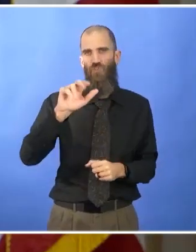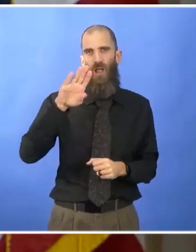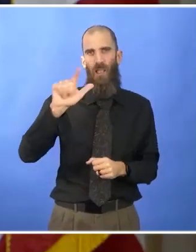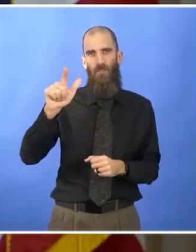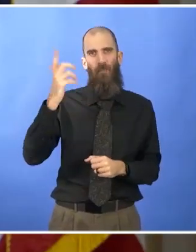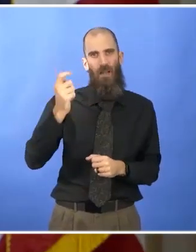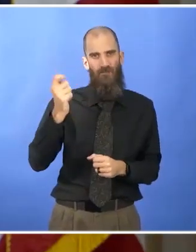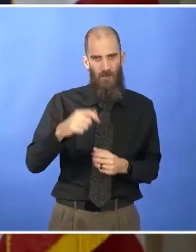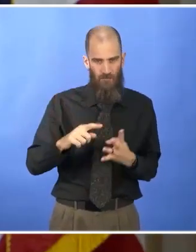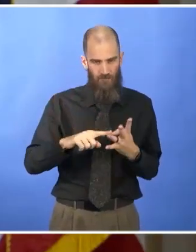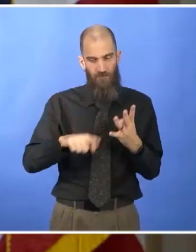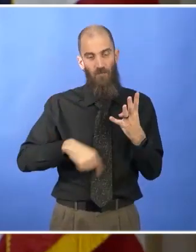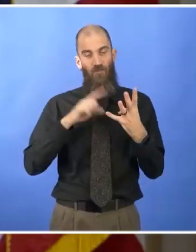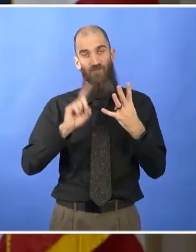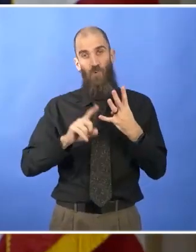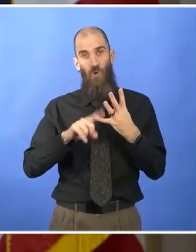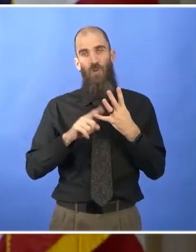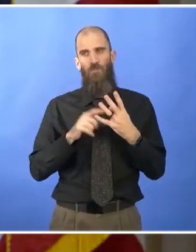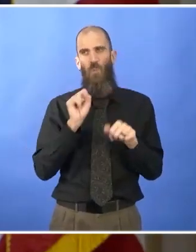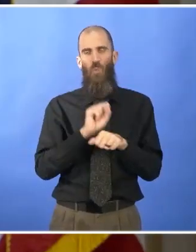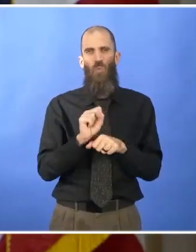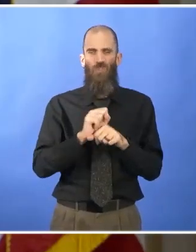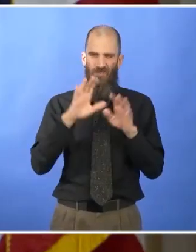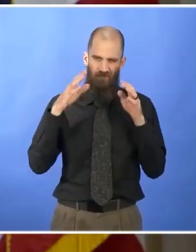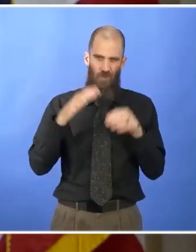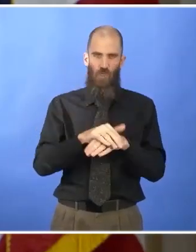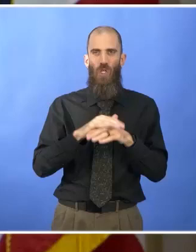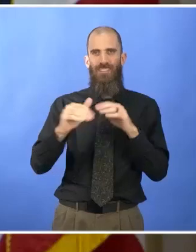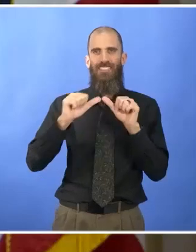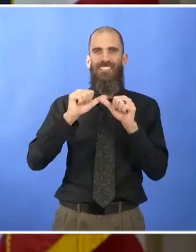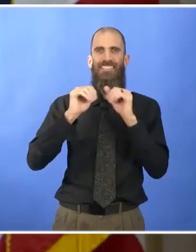SPECIFICALLY THE LONG-TERM TOLD ME OCCASIONS INFRASTRUCTURE ASSISTING ABILITY IN INDIAN COUNTRY.